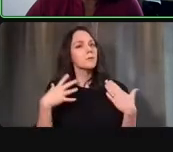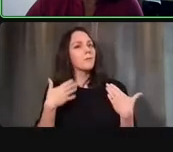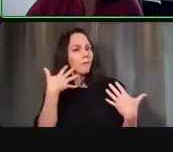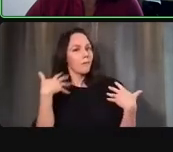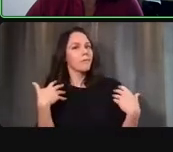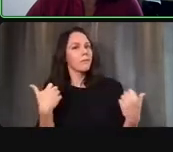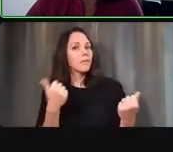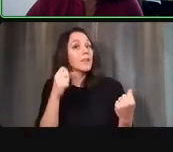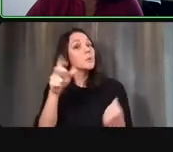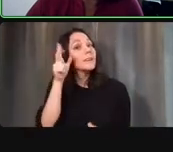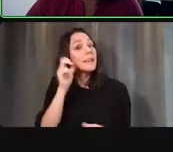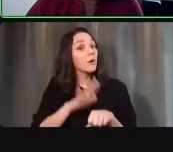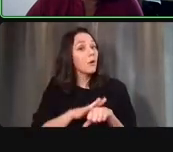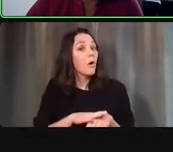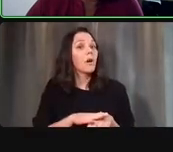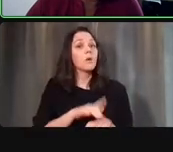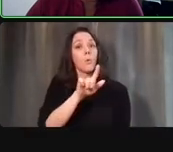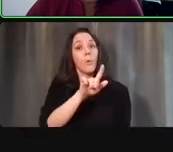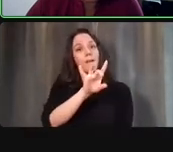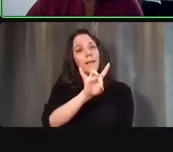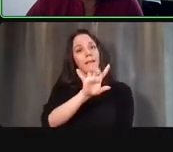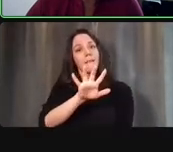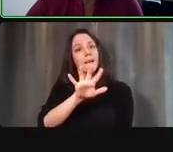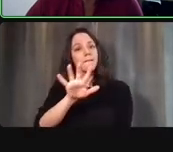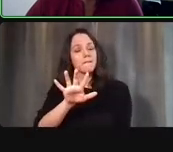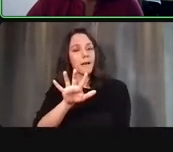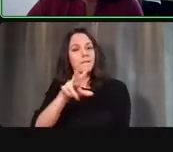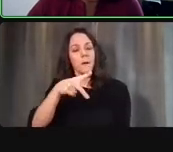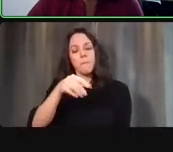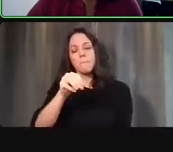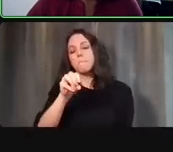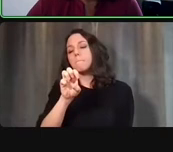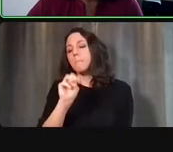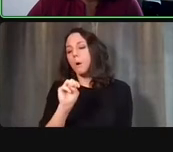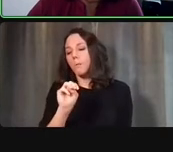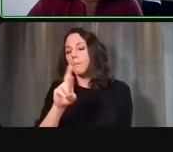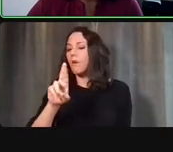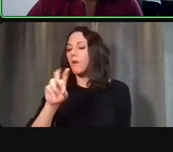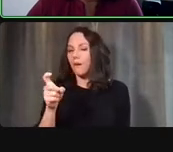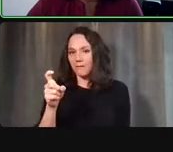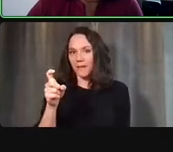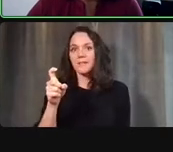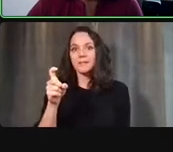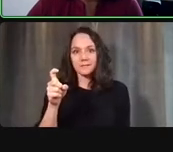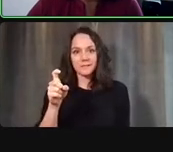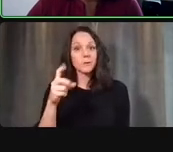1855, poem RX Two, and this line was launched in January